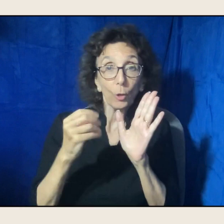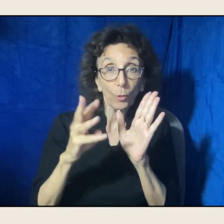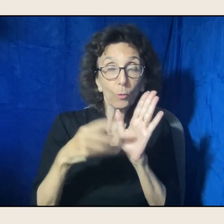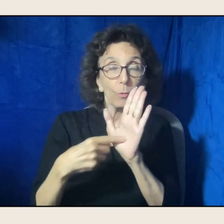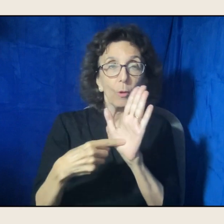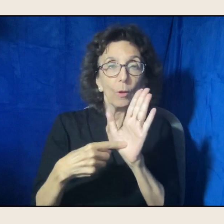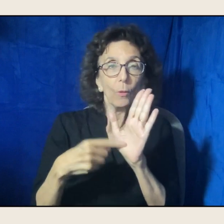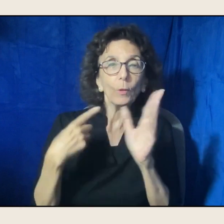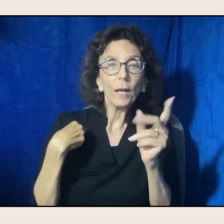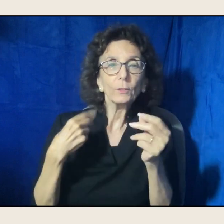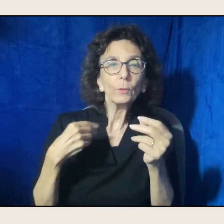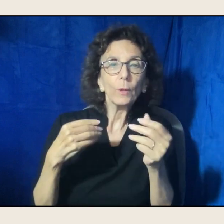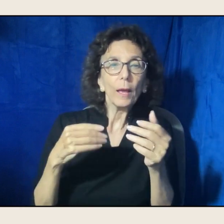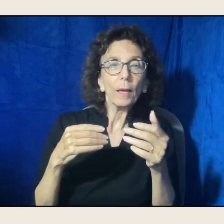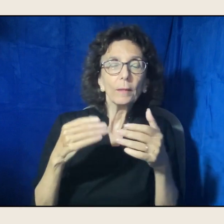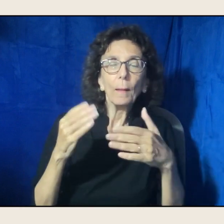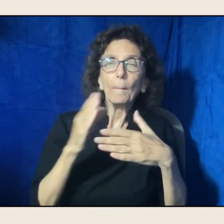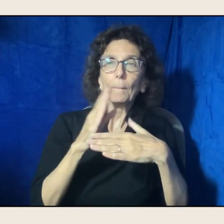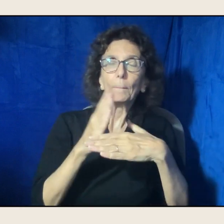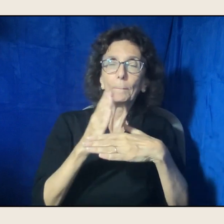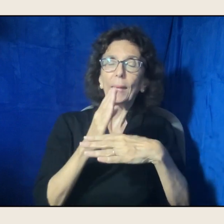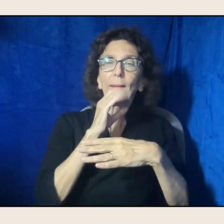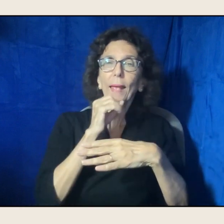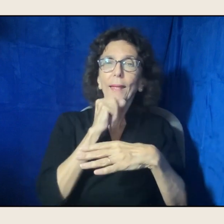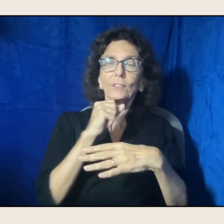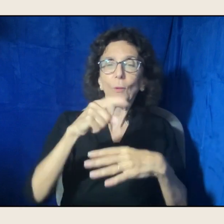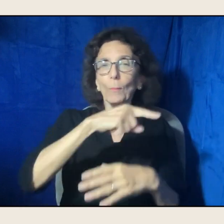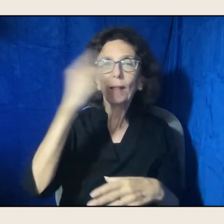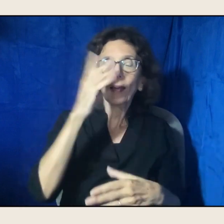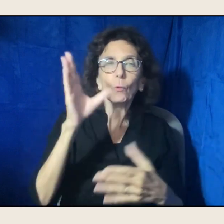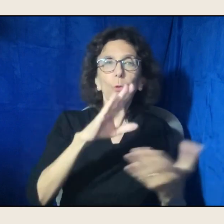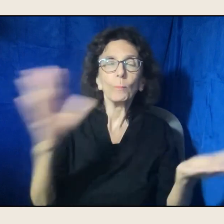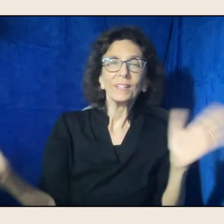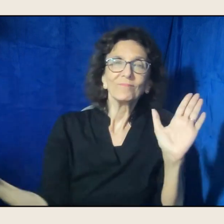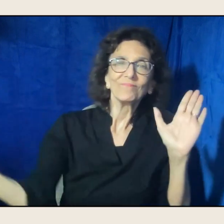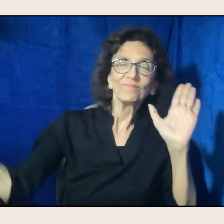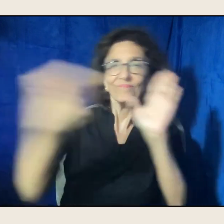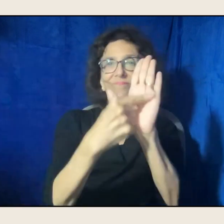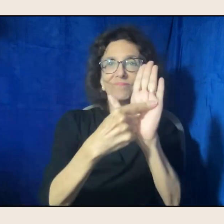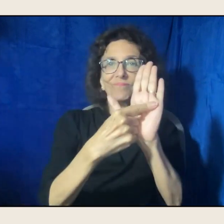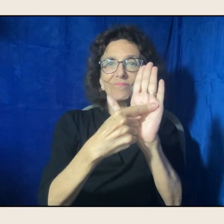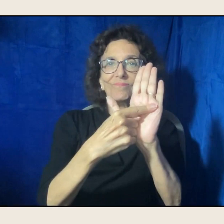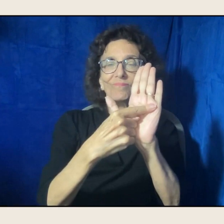Black women prominently in the photographic environmental portraits that I was doing.